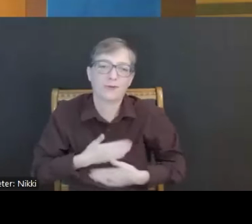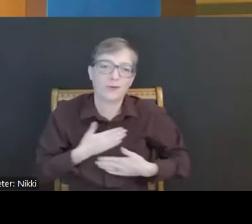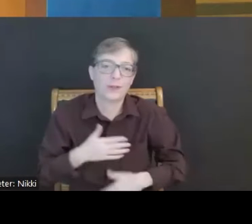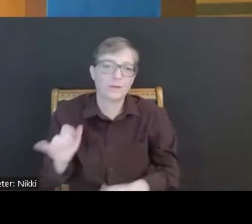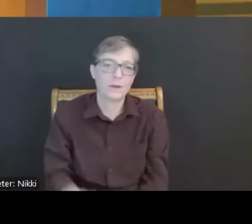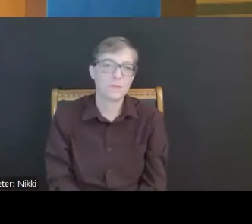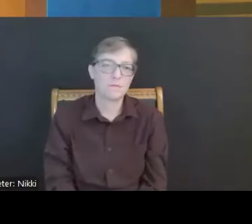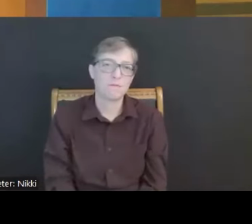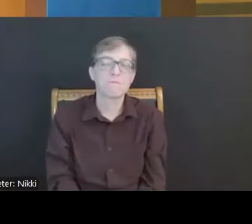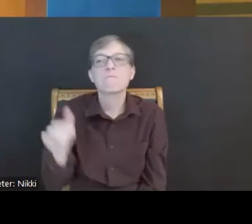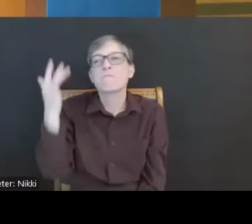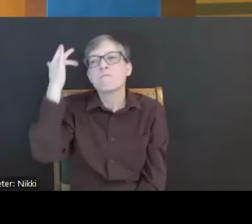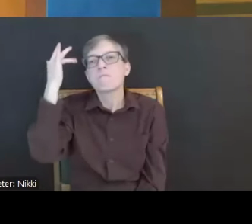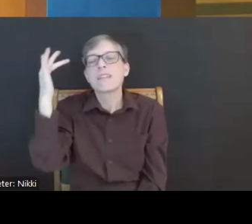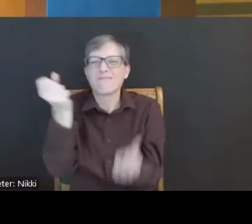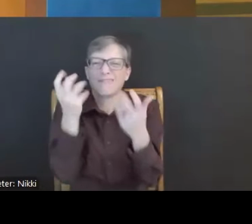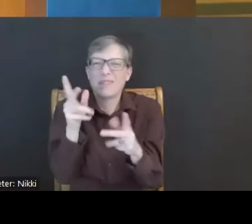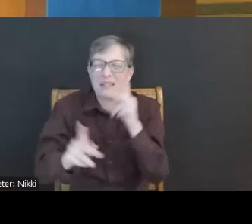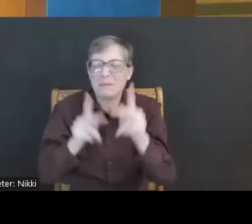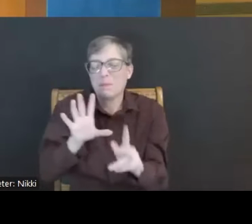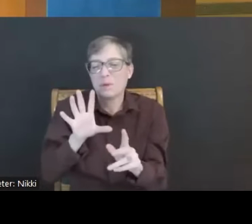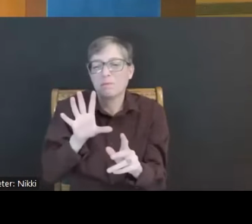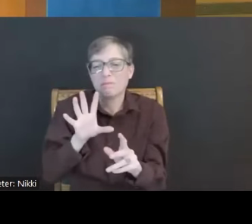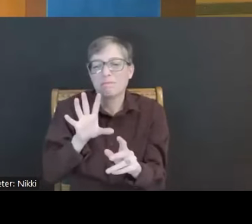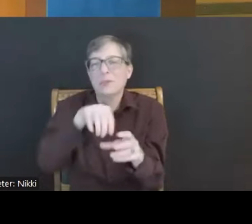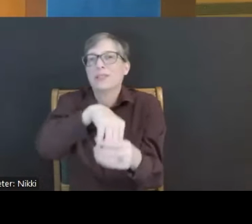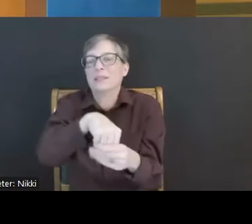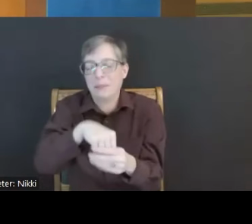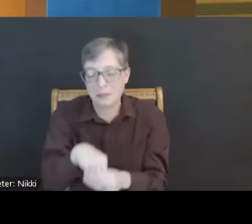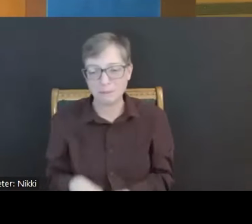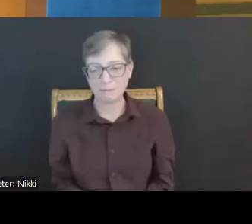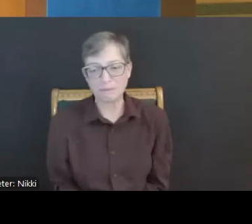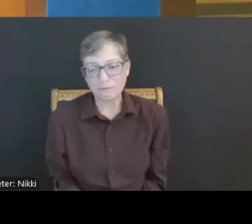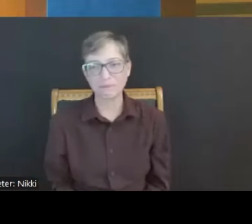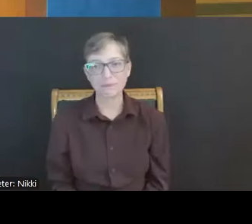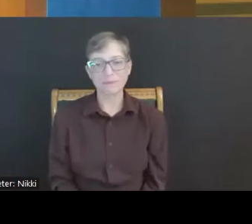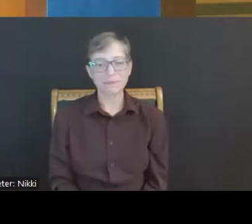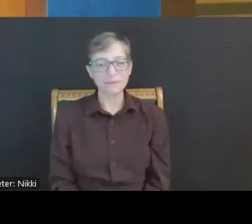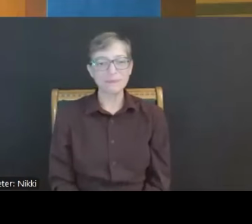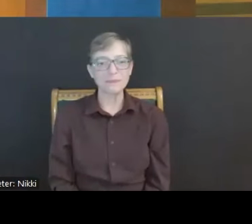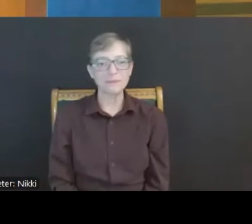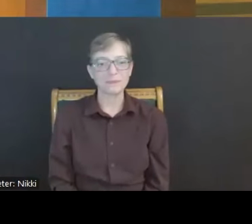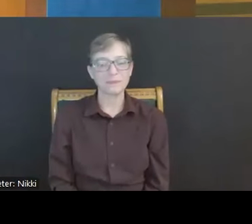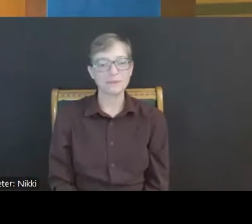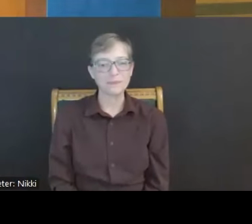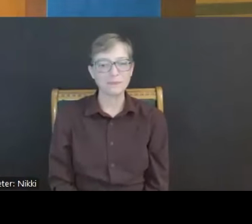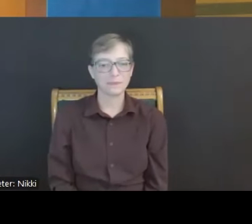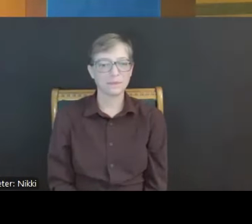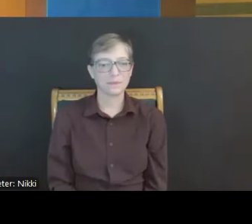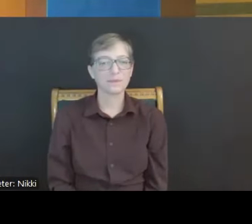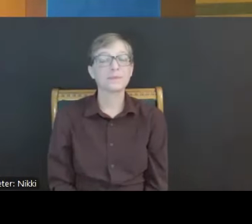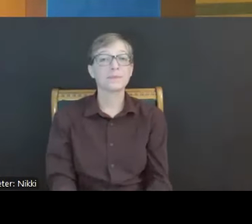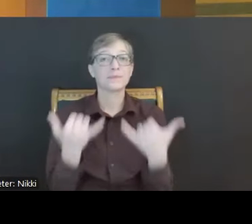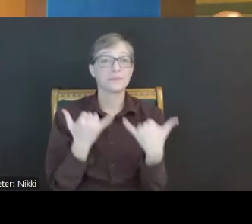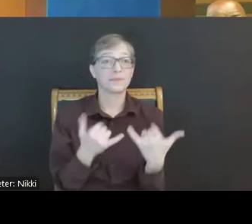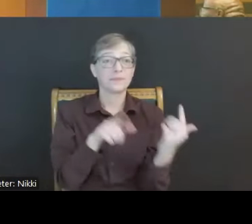get such a big turnout for the things that we do and with that I'm going to turn it over to Gerard